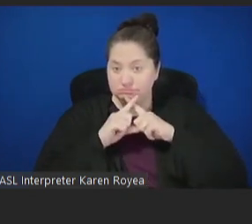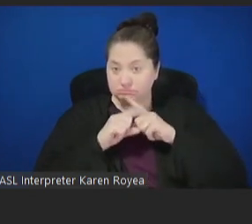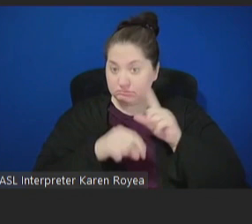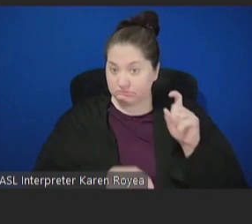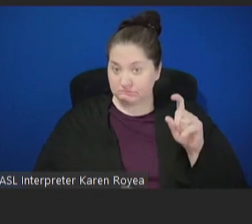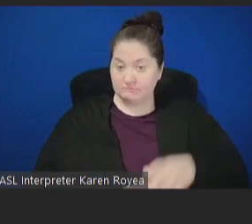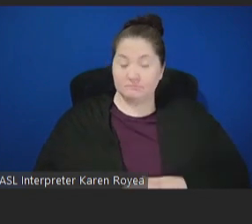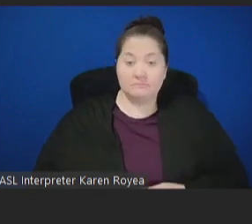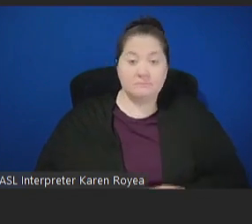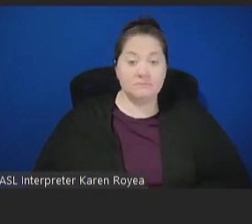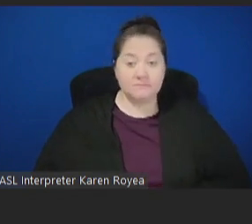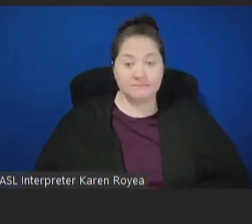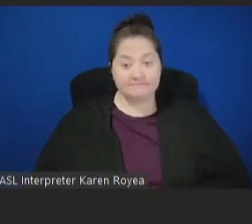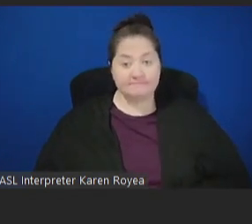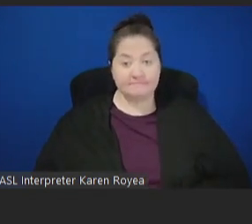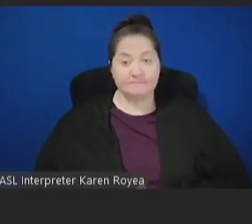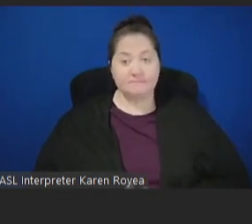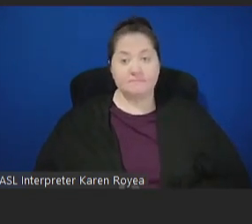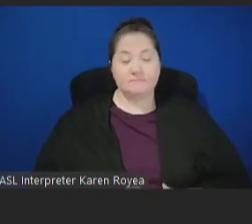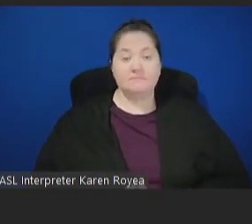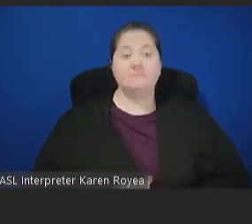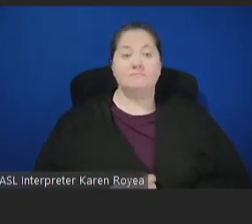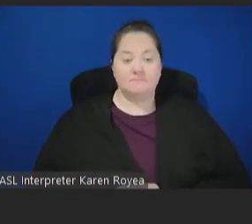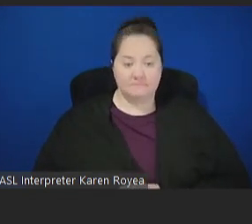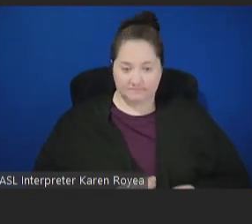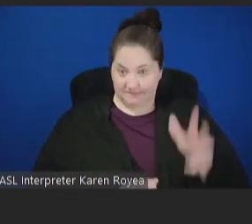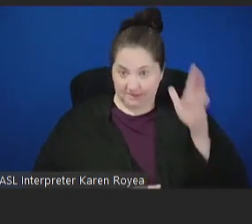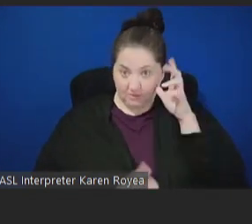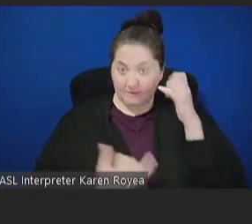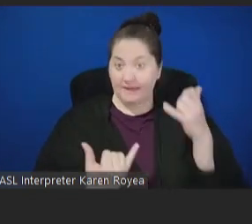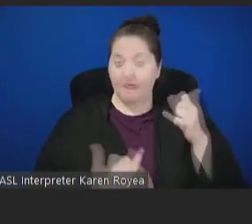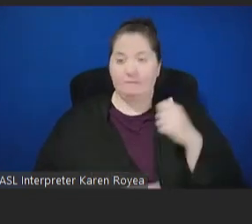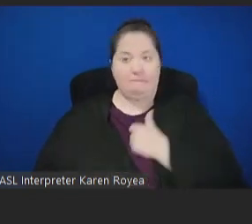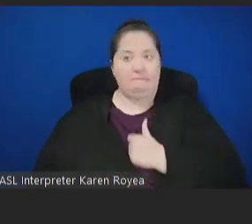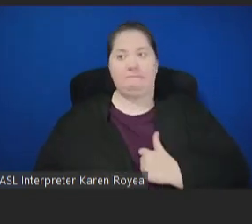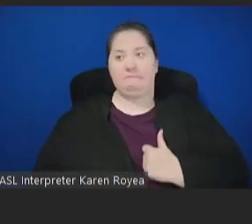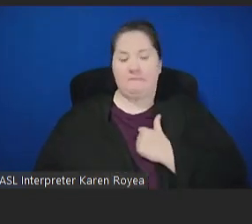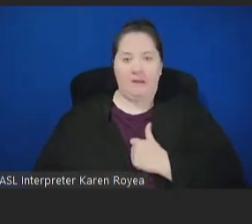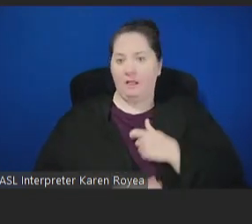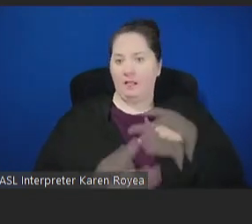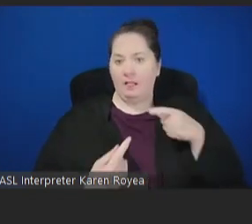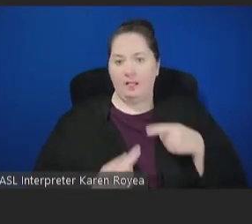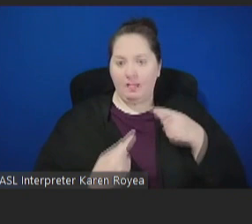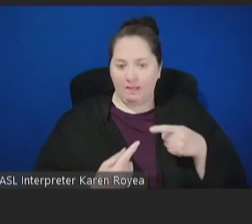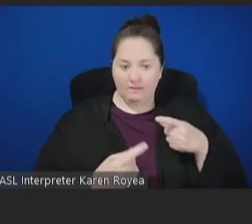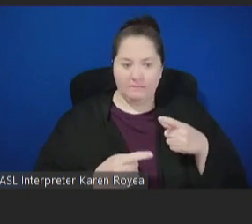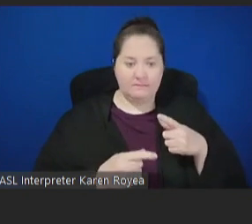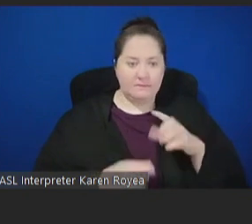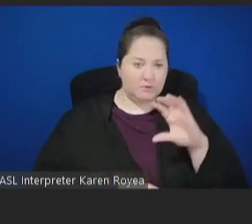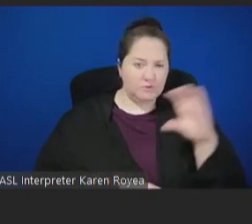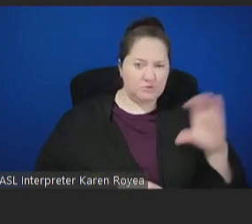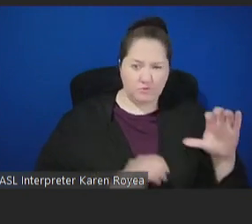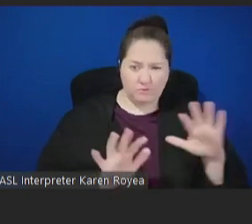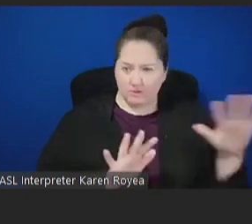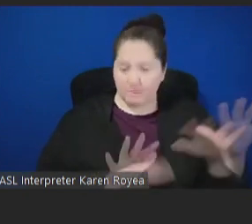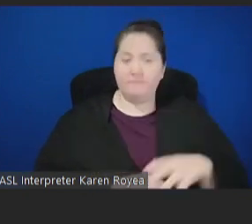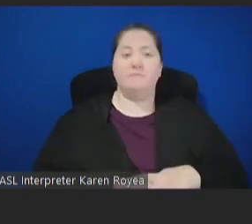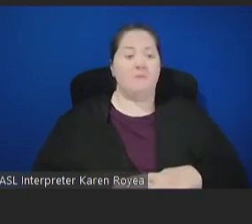Roxana Diba: Can you hear me? I am so sorry. I'm having trouble opening my Zoom. Robert Hopkins: No problem. You are loud and clear.